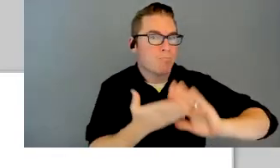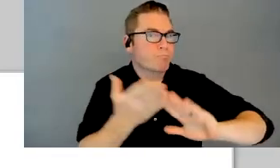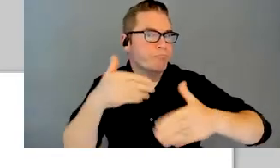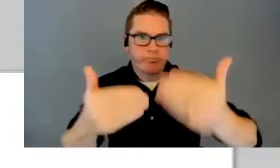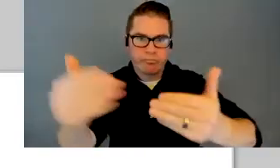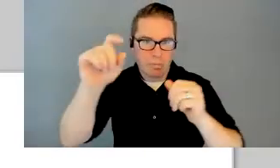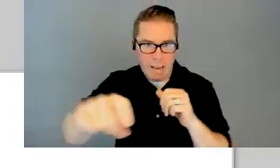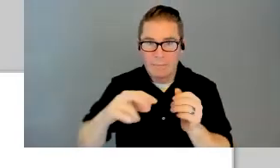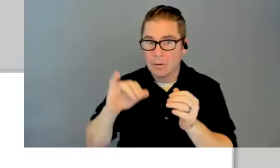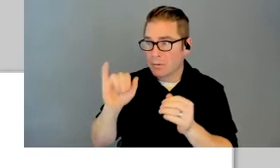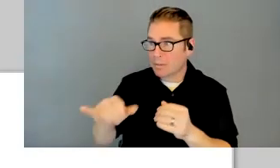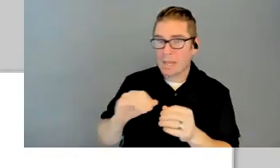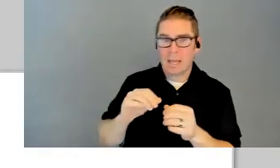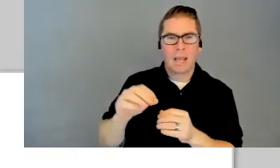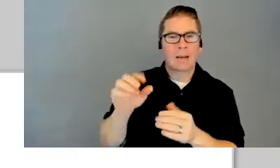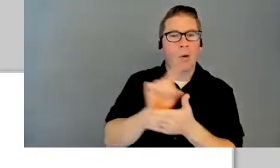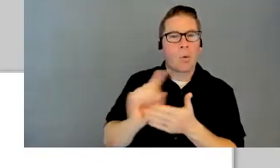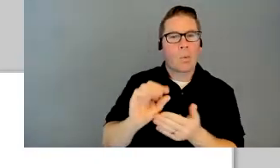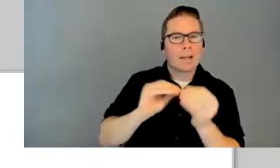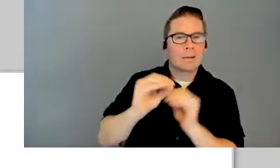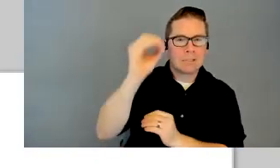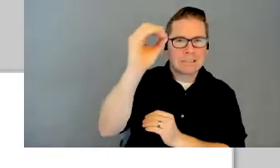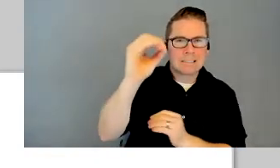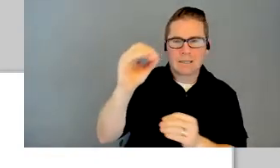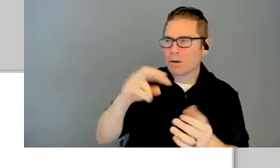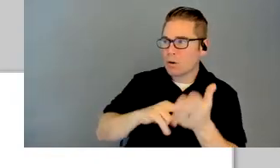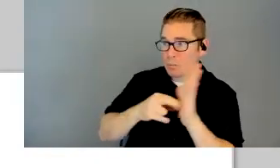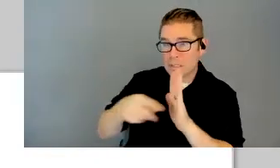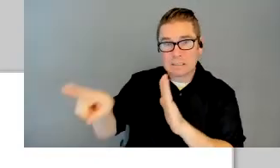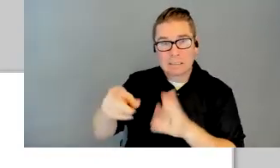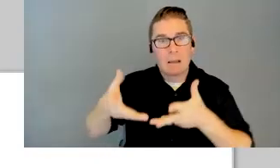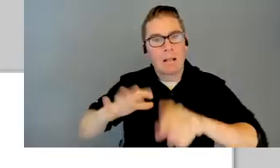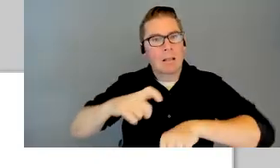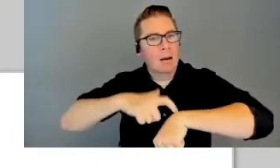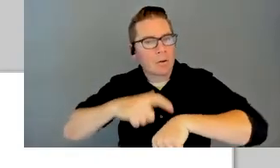Get familiar with how the navigations and everything. I have a welcoming home page.